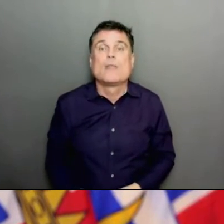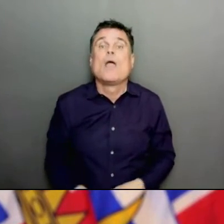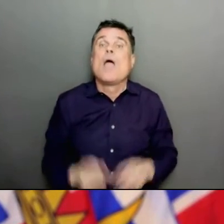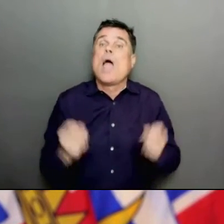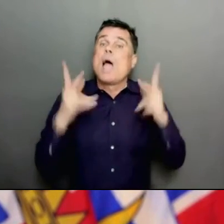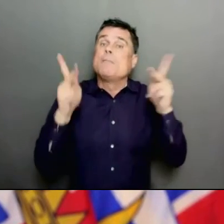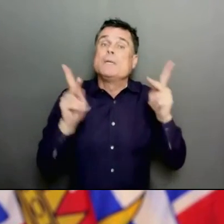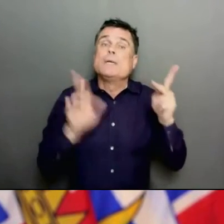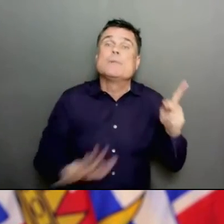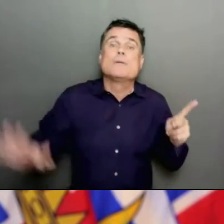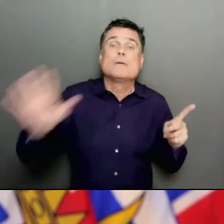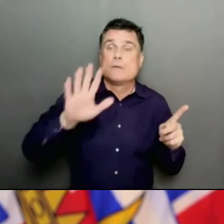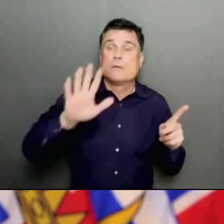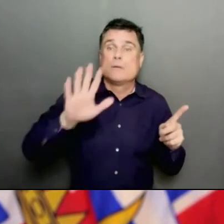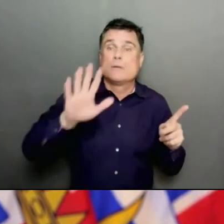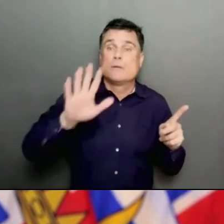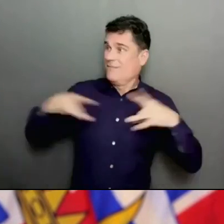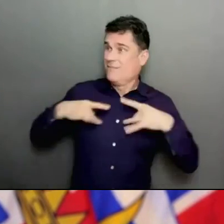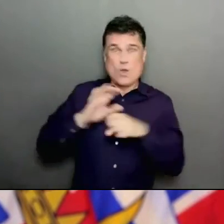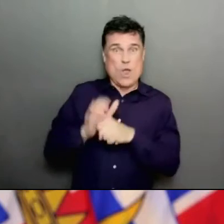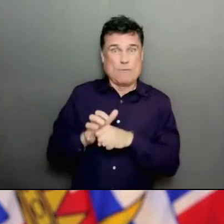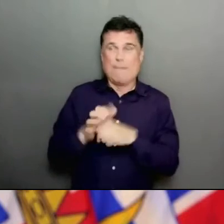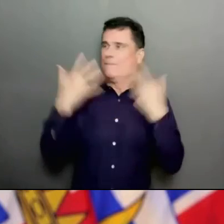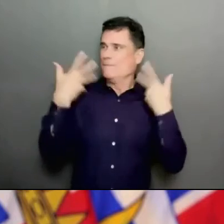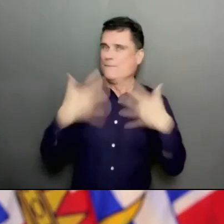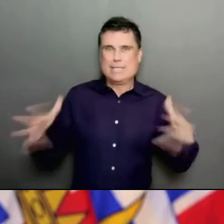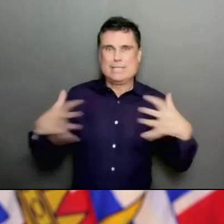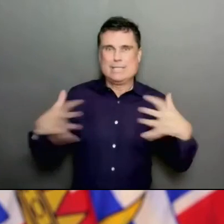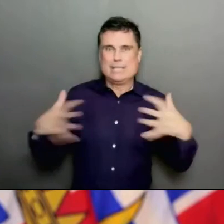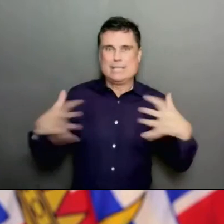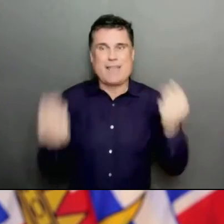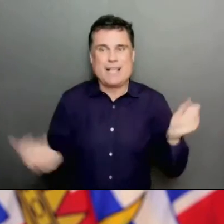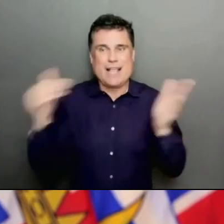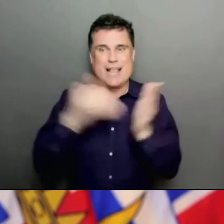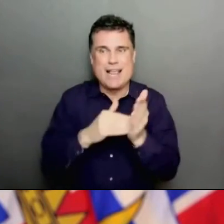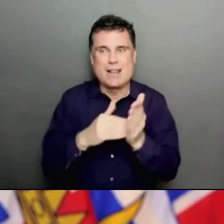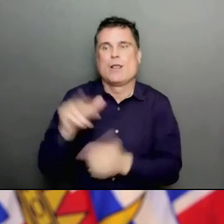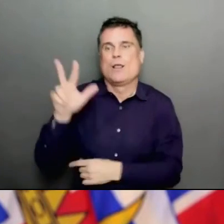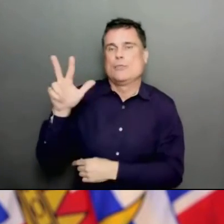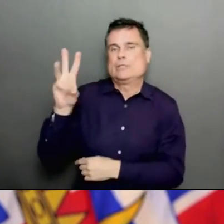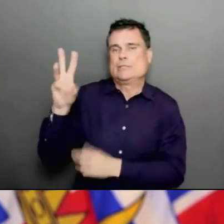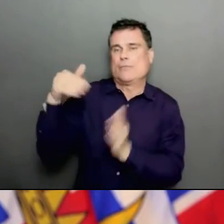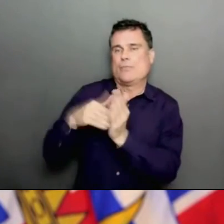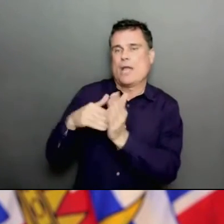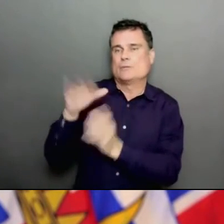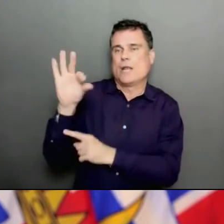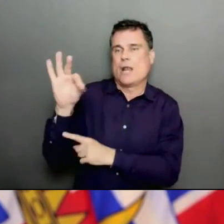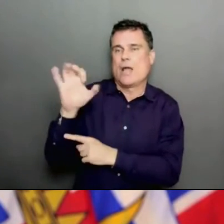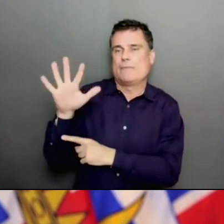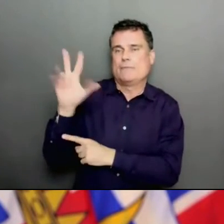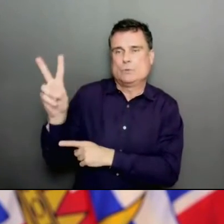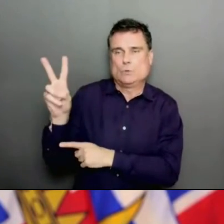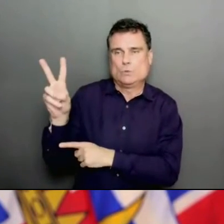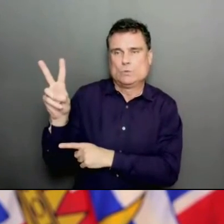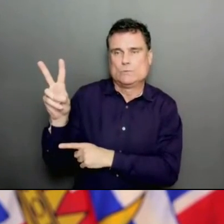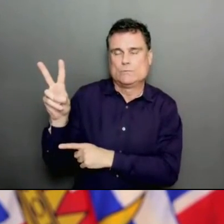COVID-19. Sadly, once again, we have far too many people who have died.